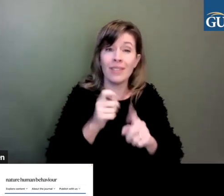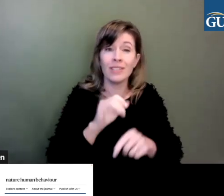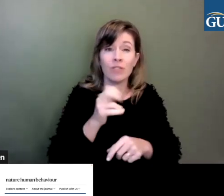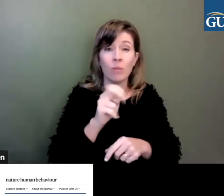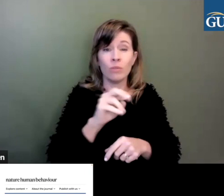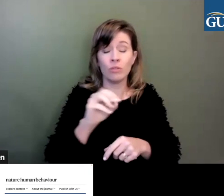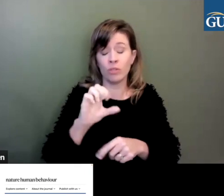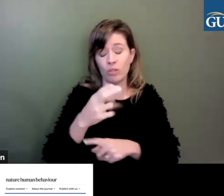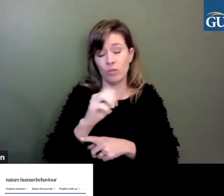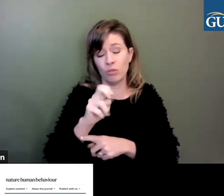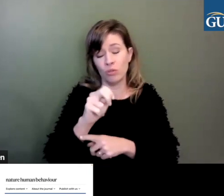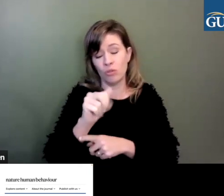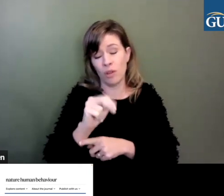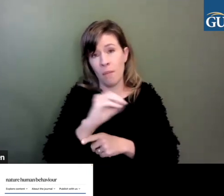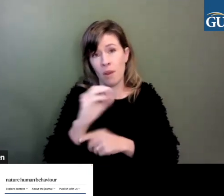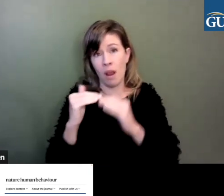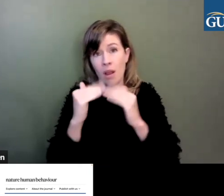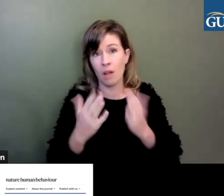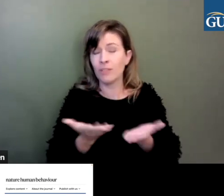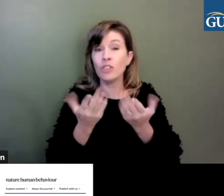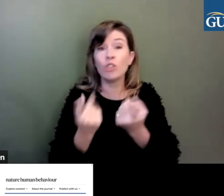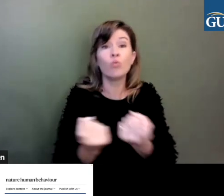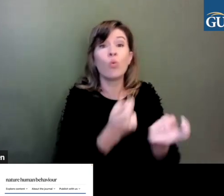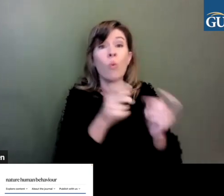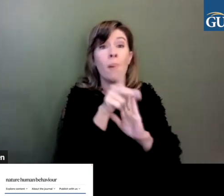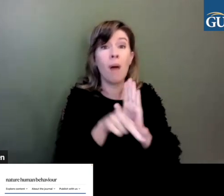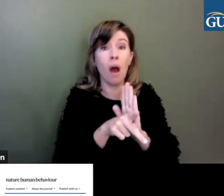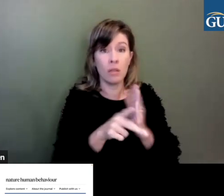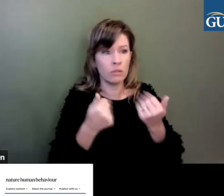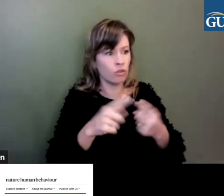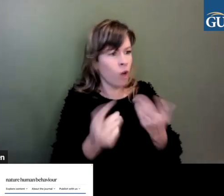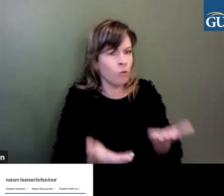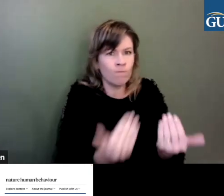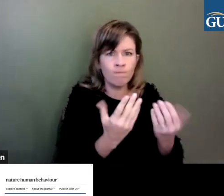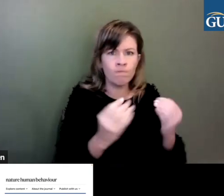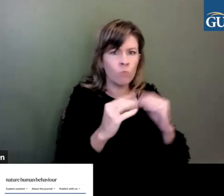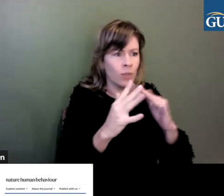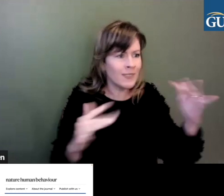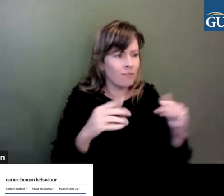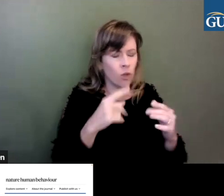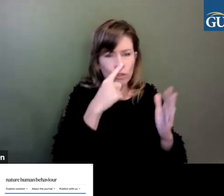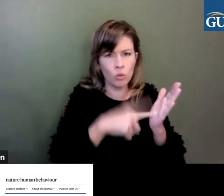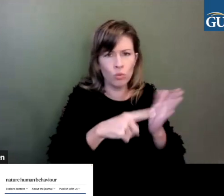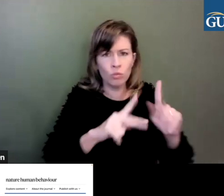recruitment colleagues meant to help institutionalize diverse research samples for precision medicine also handle